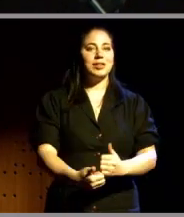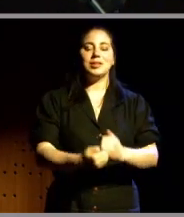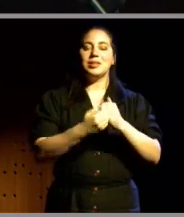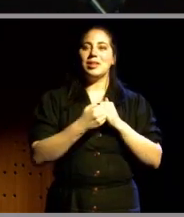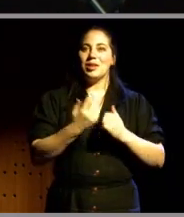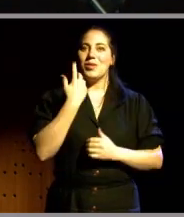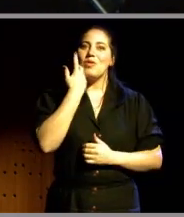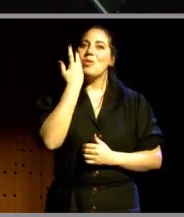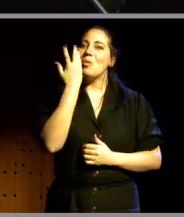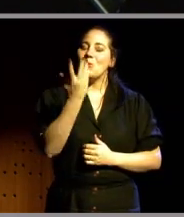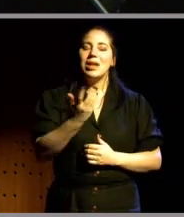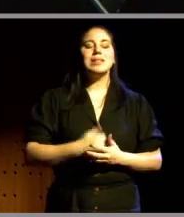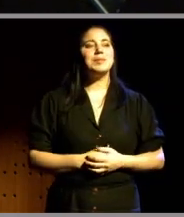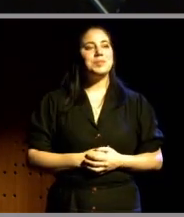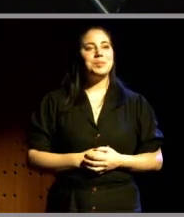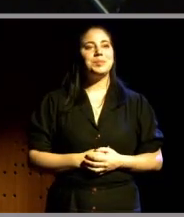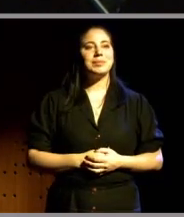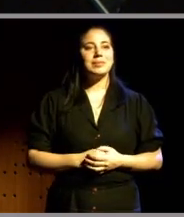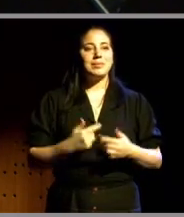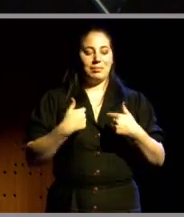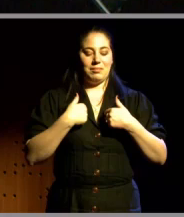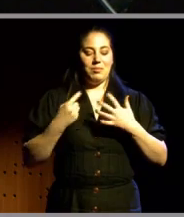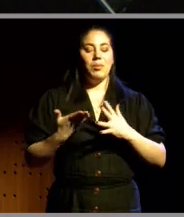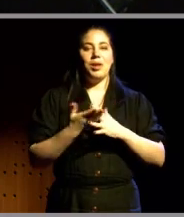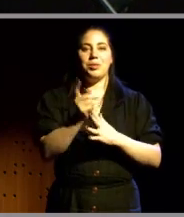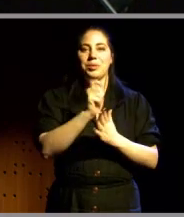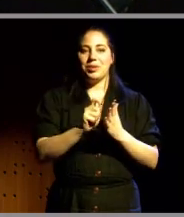this journey of composing.